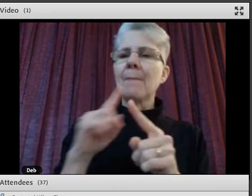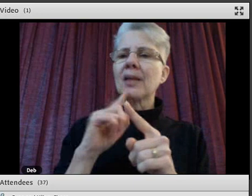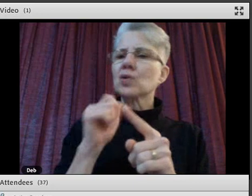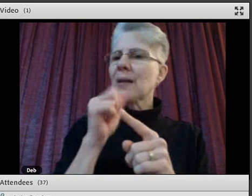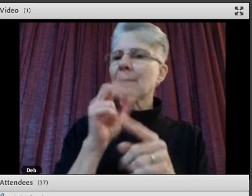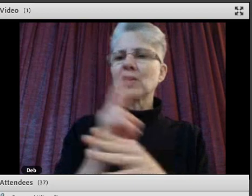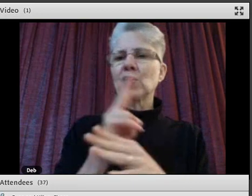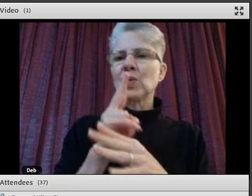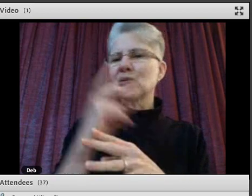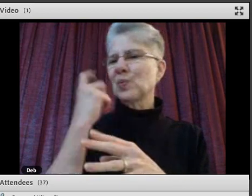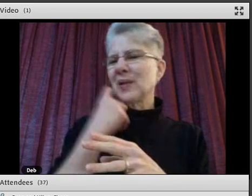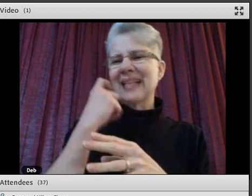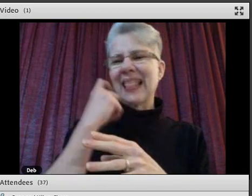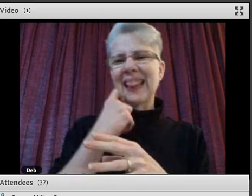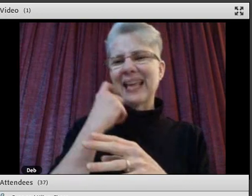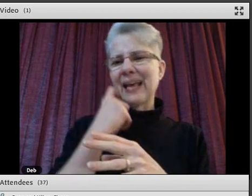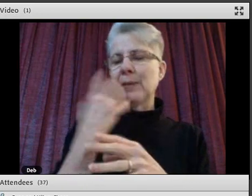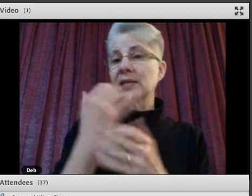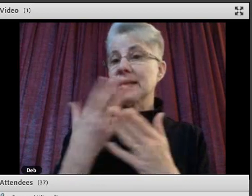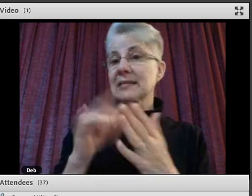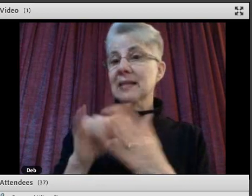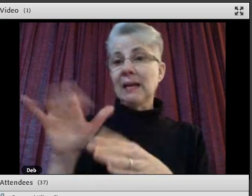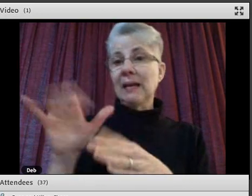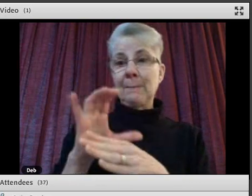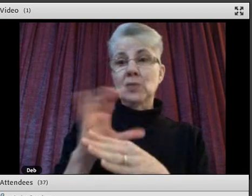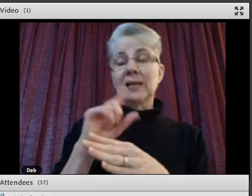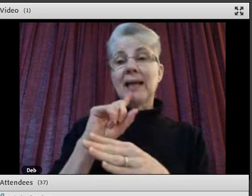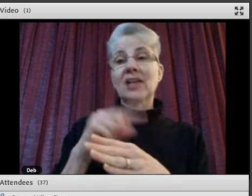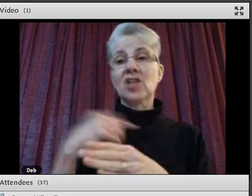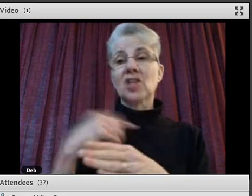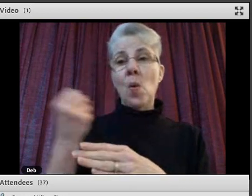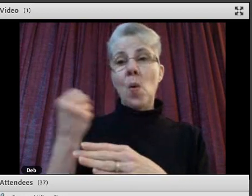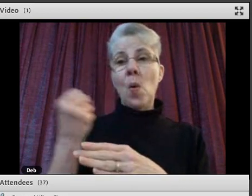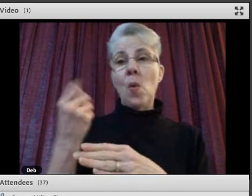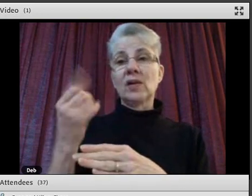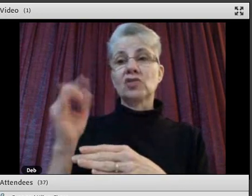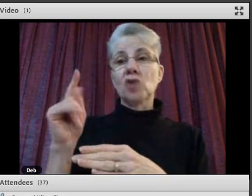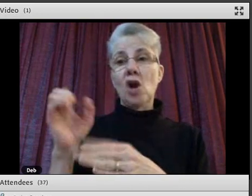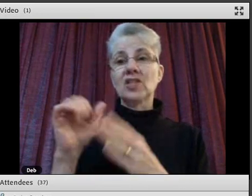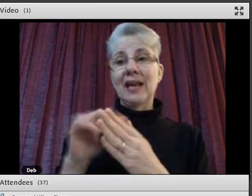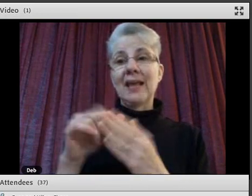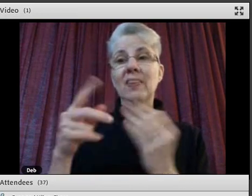because things like computers, they can actually hold a charge in their power supply for a couple days.